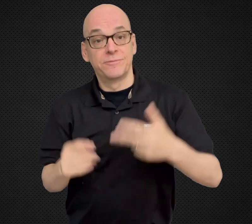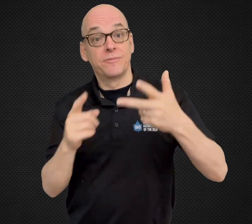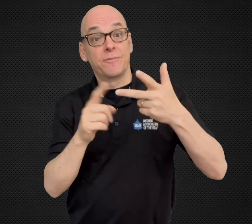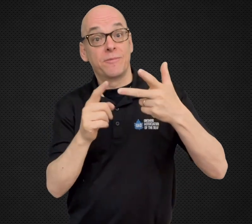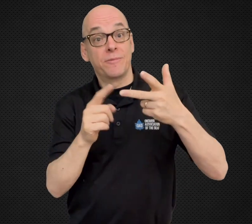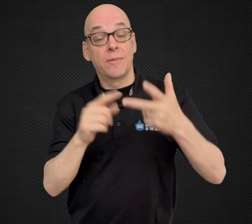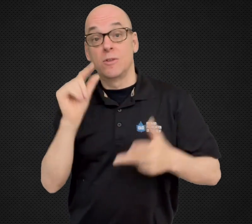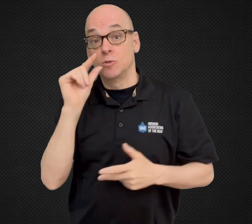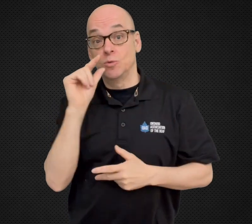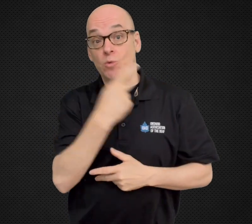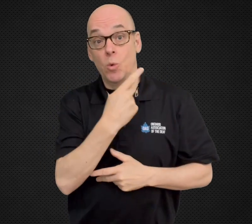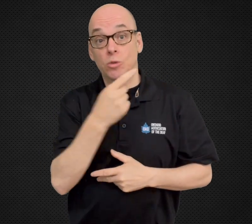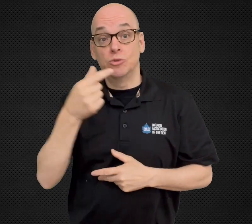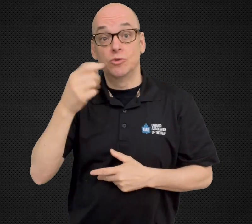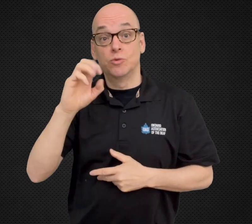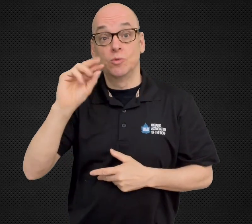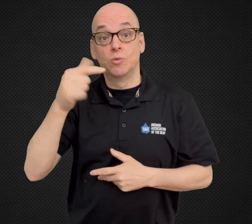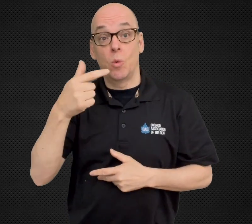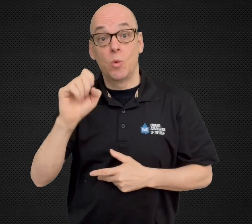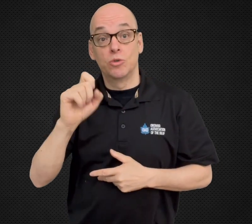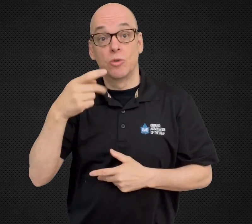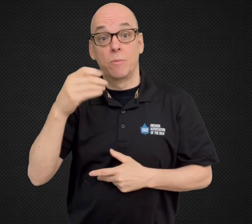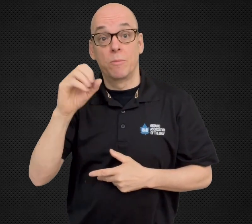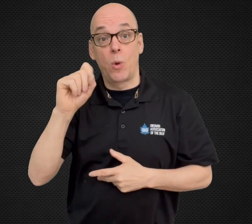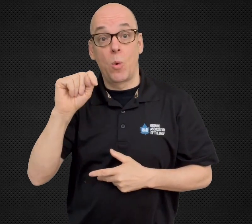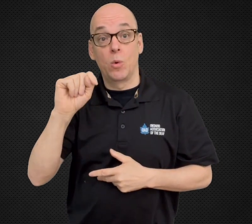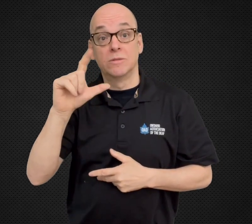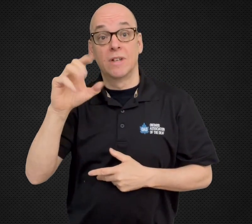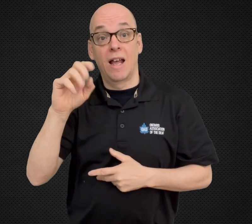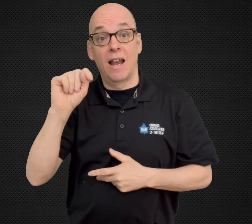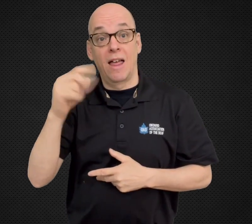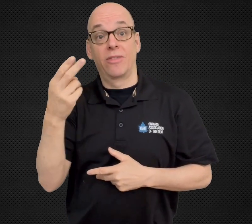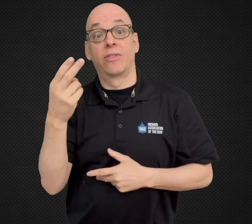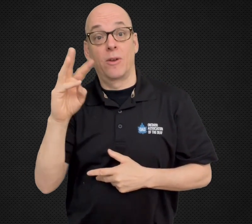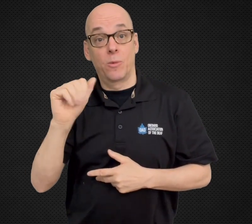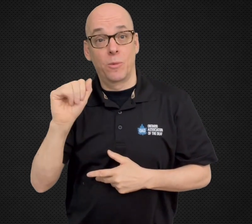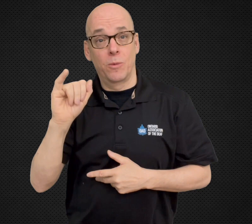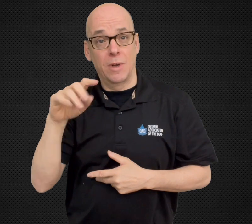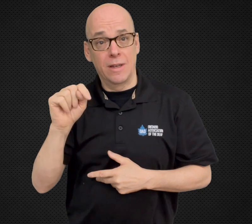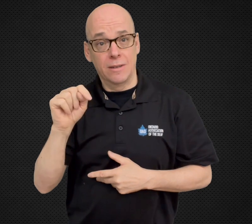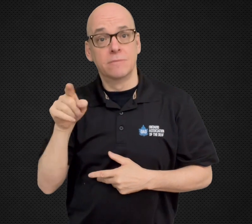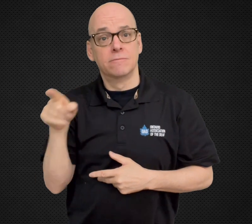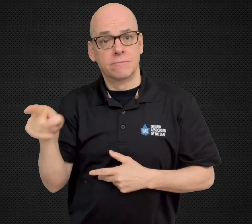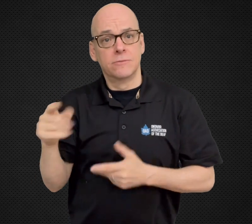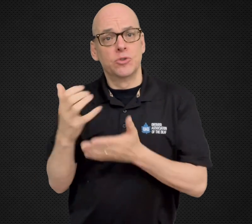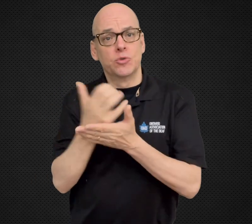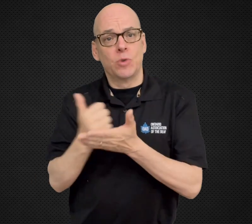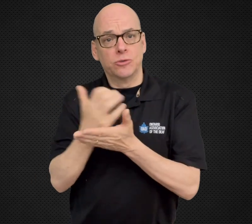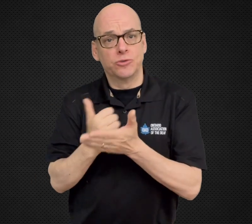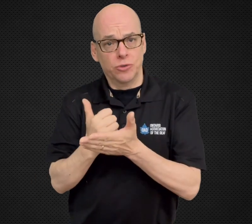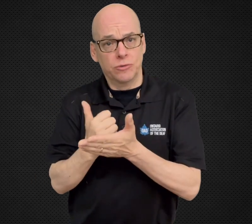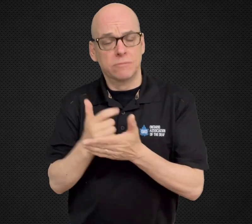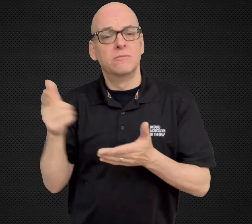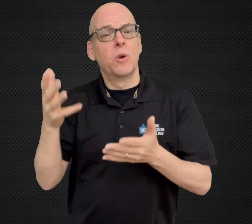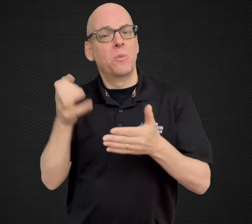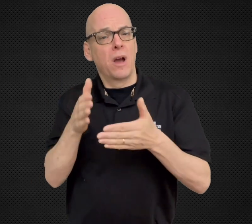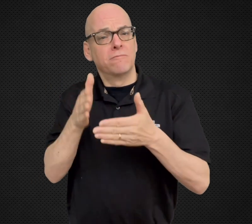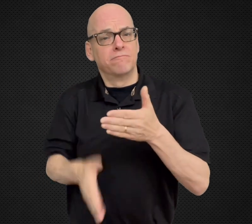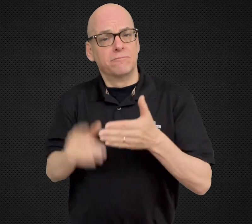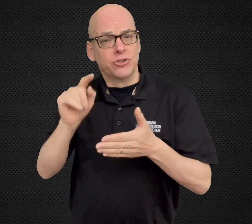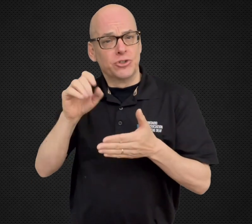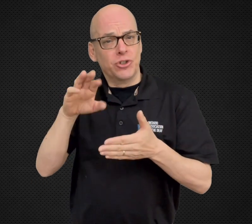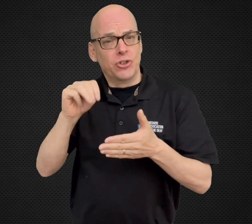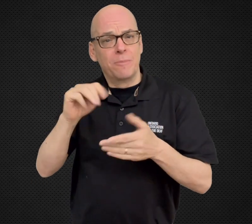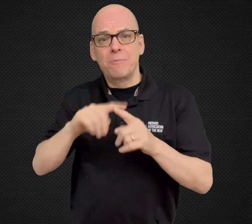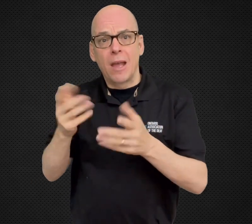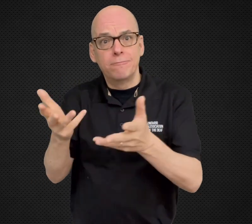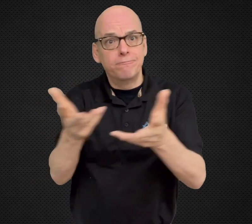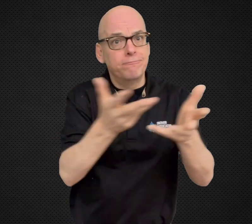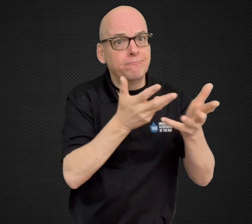George Postlethwait finished his term as Treasurer, but there is no one else